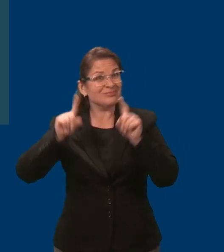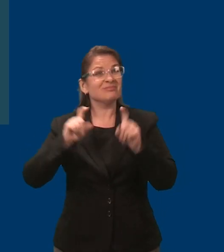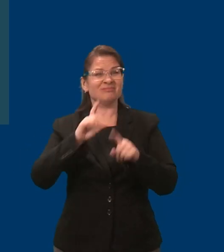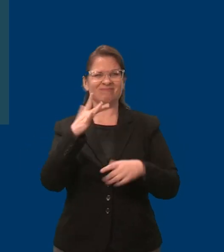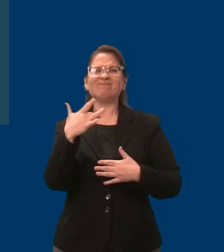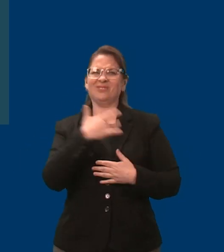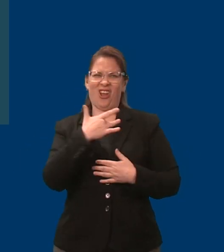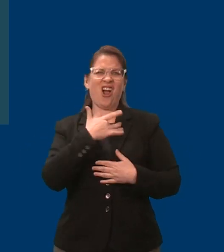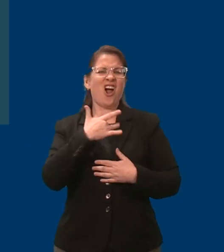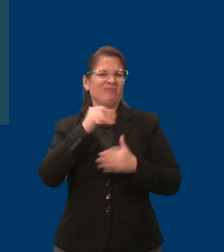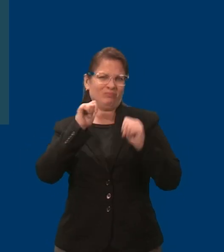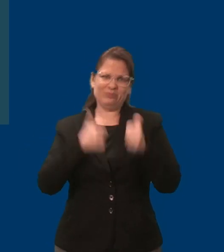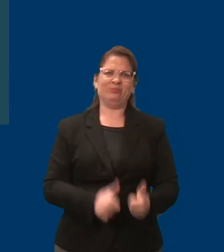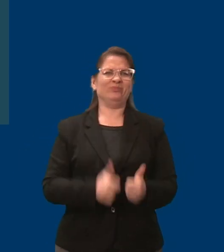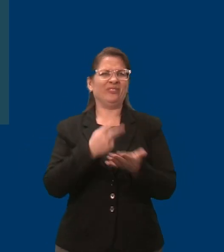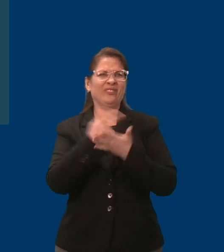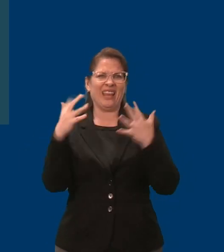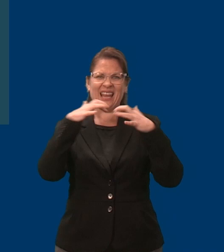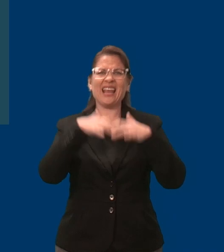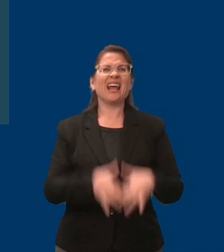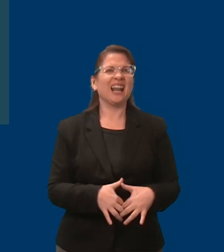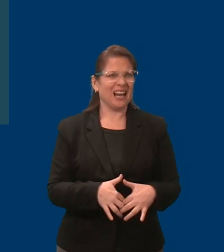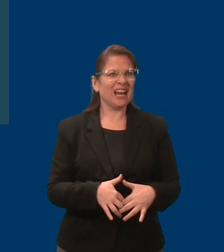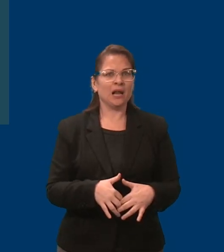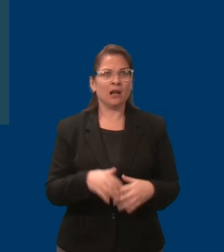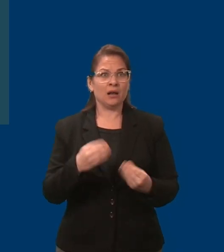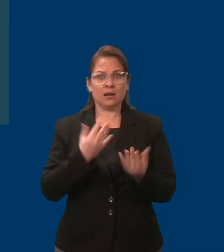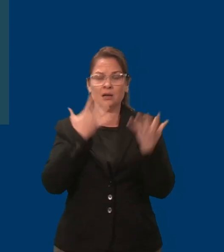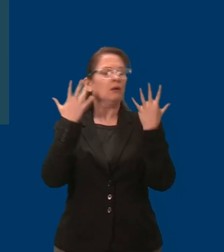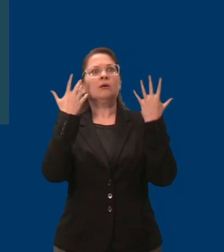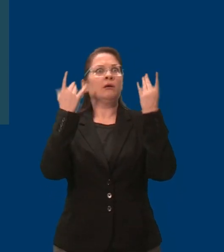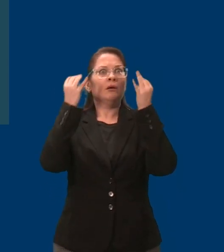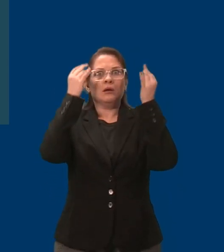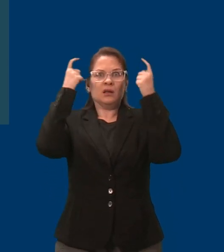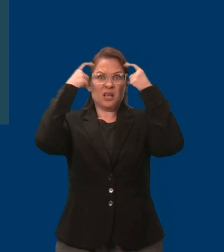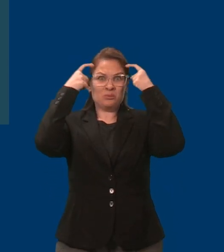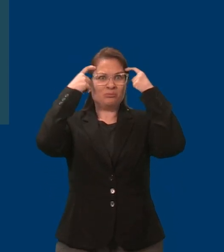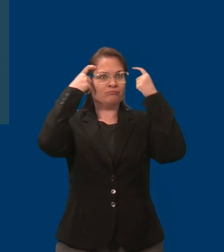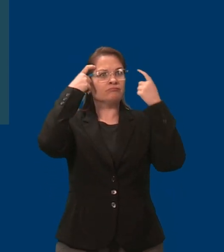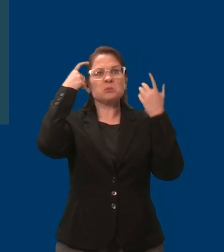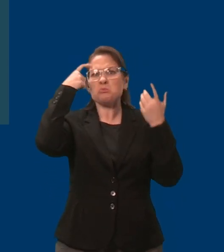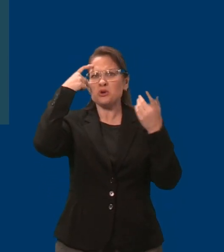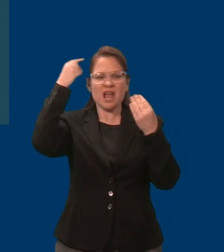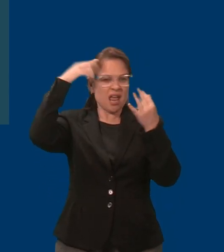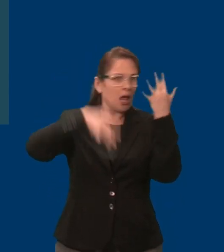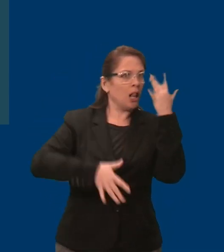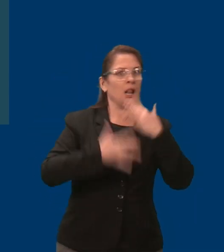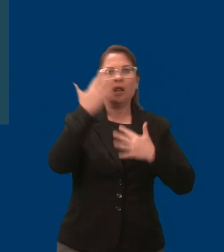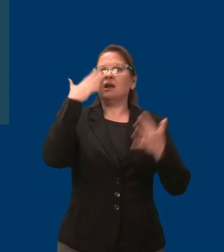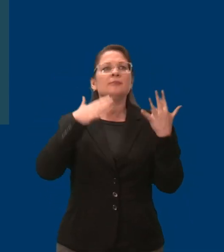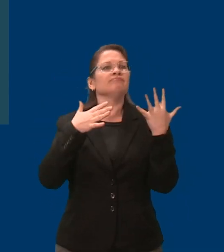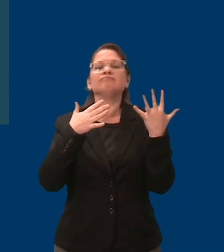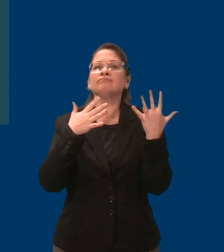down to be stored in the skeletal muscles, and mostly the heart. At four months old, Leo's heart was so large it was crushing his left lung,